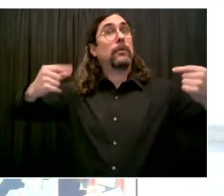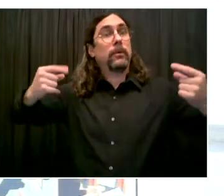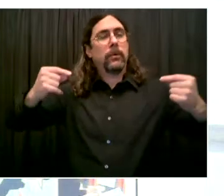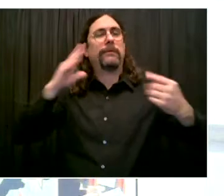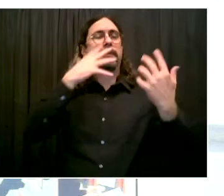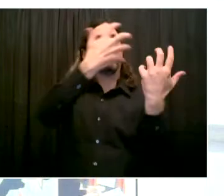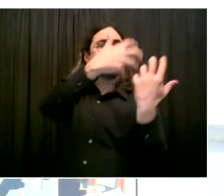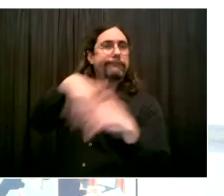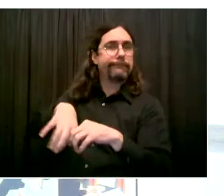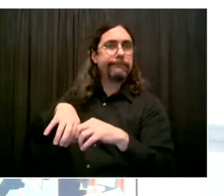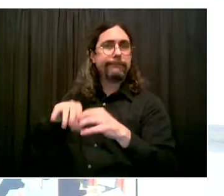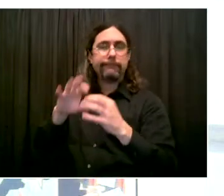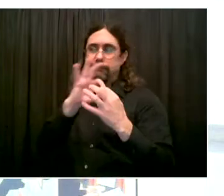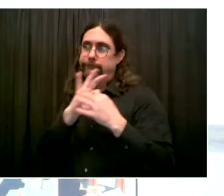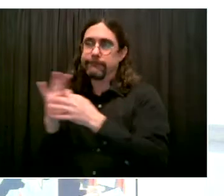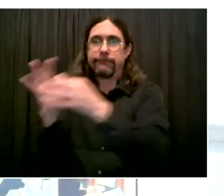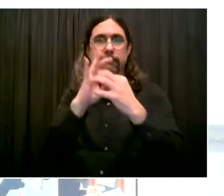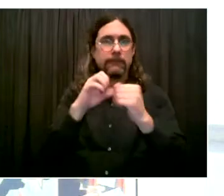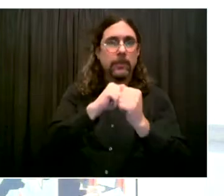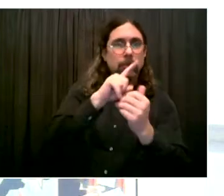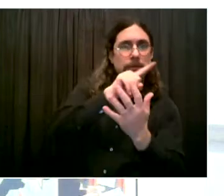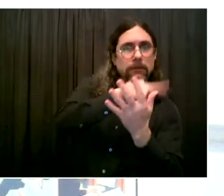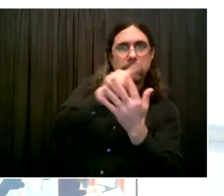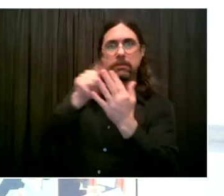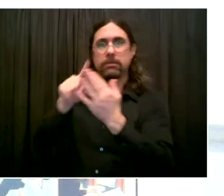SUPPORT THAT THEY NEED TO